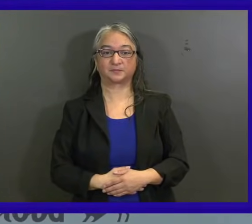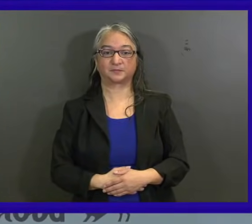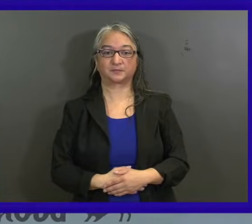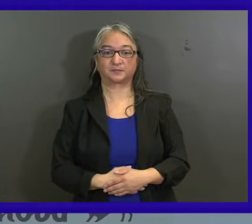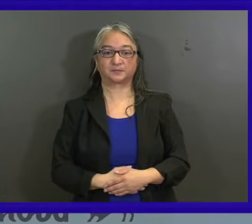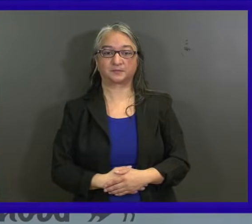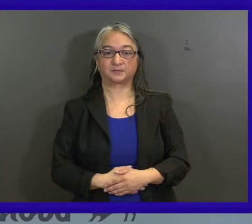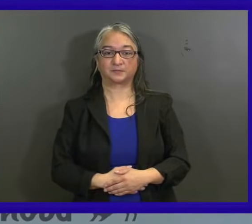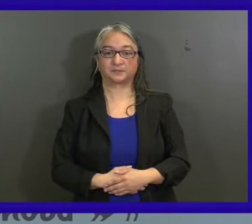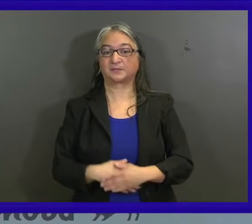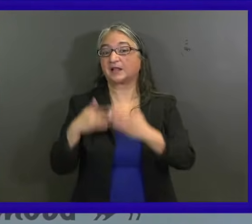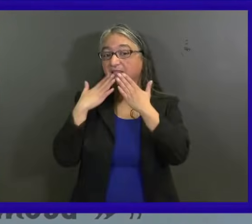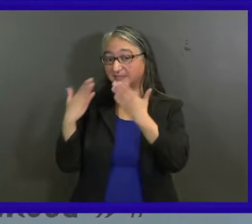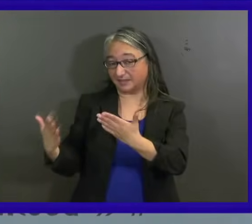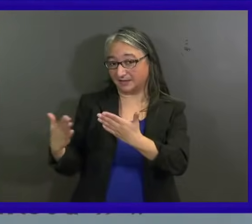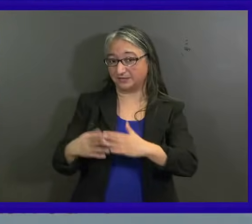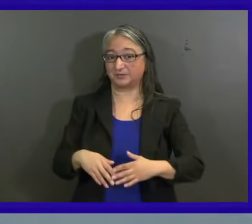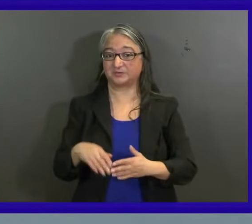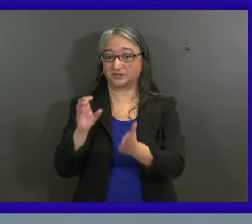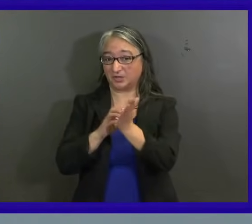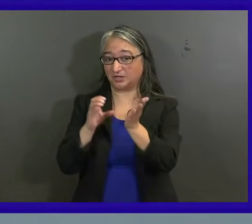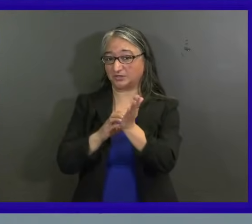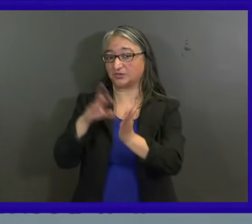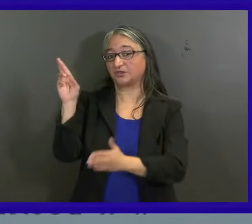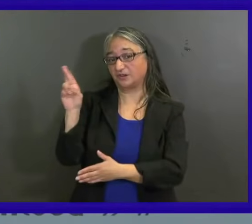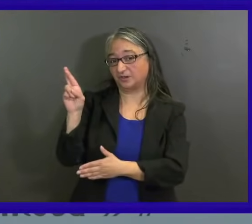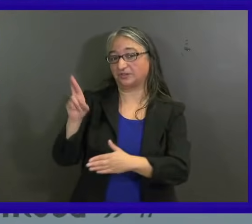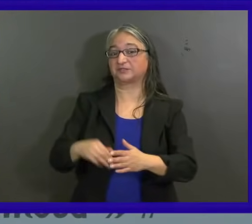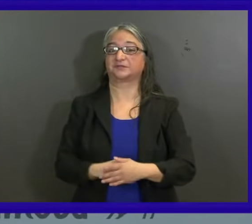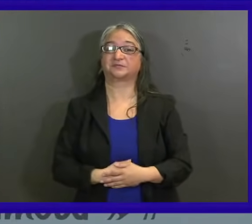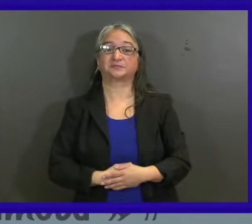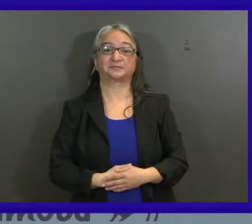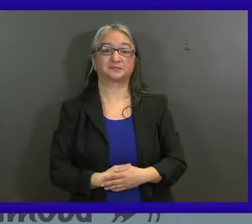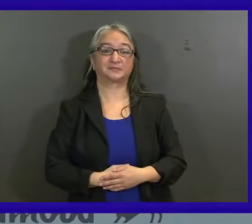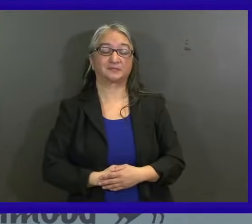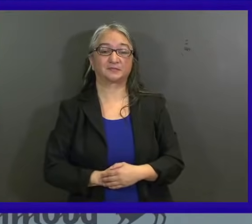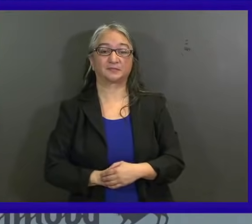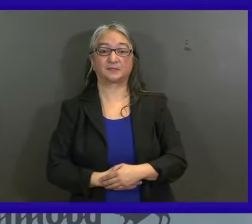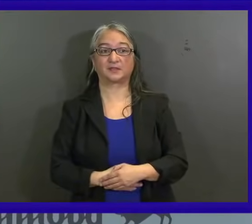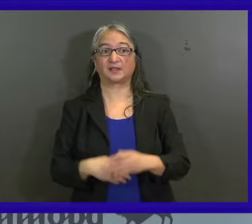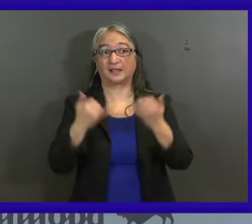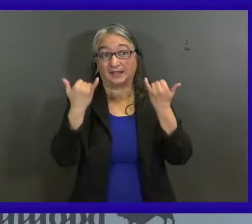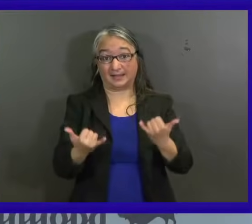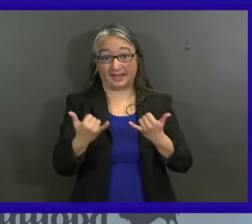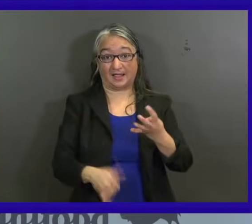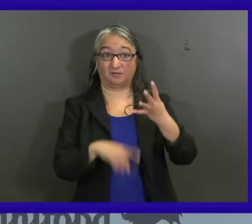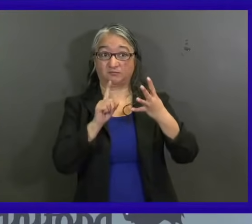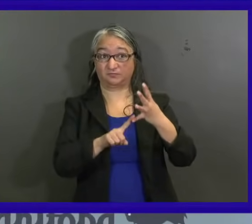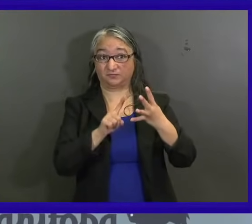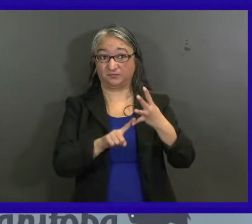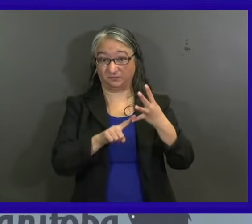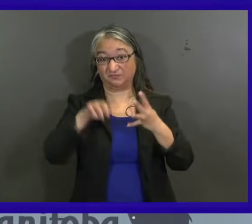thank you dr rusin and as we know through this fourth wave it has been very difficult